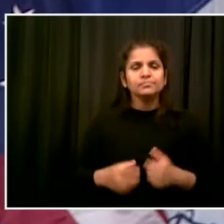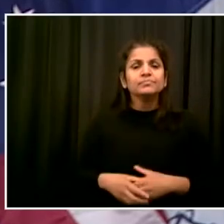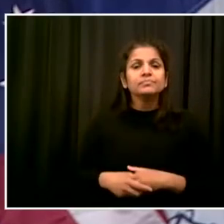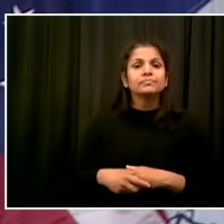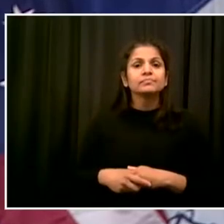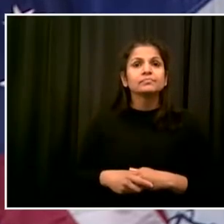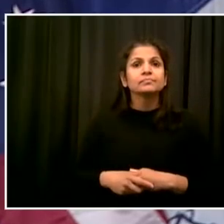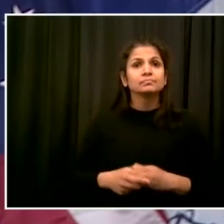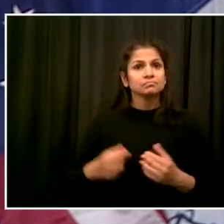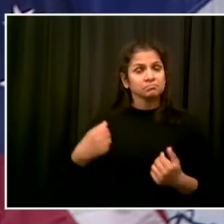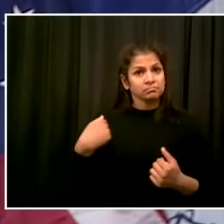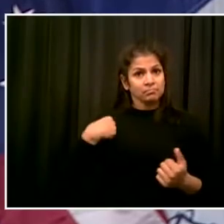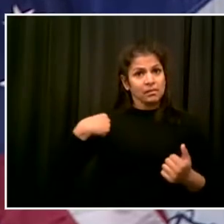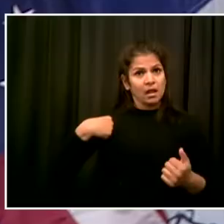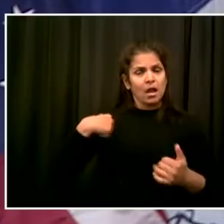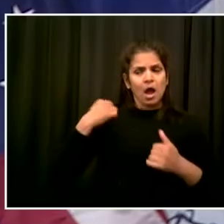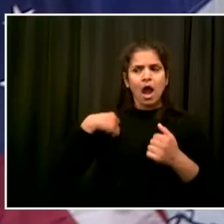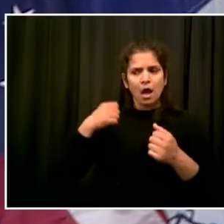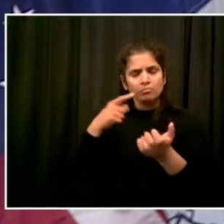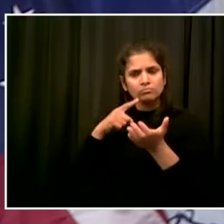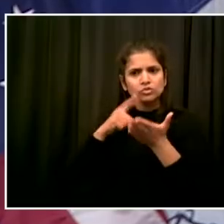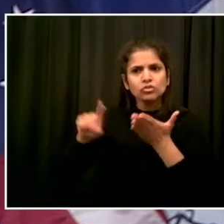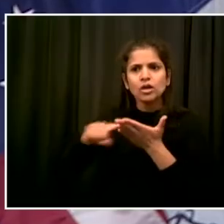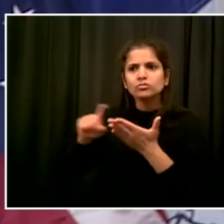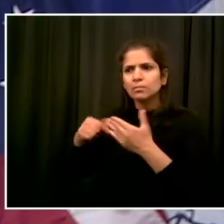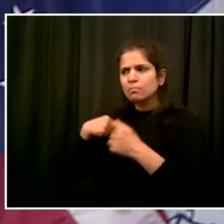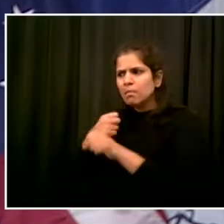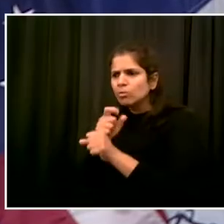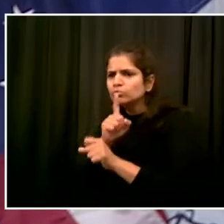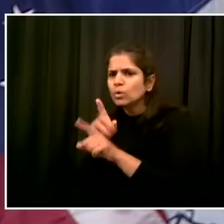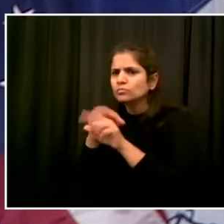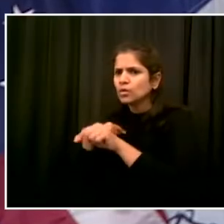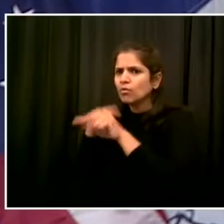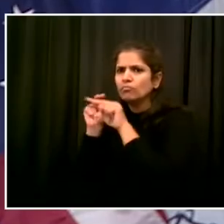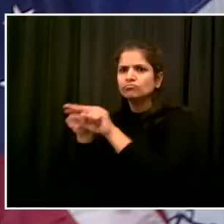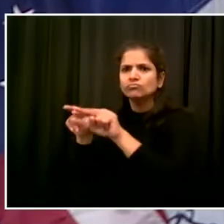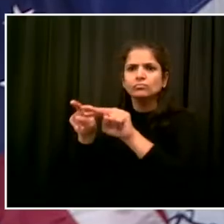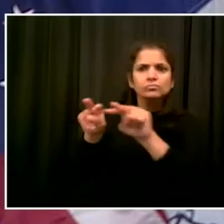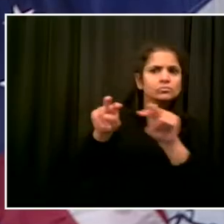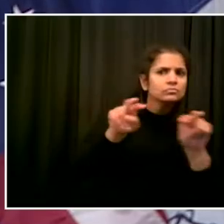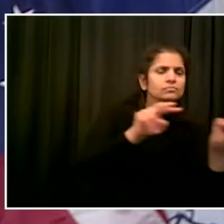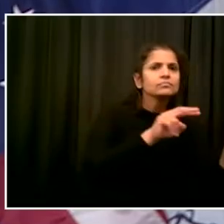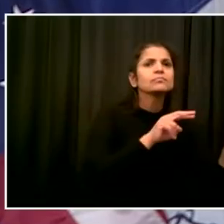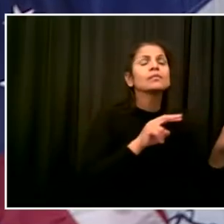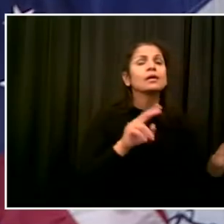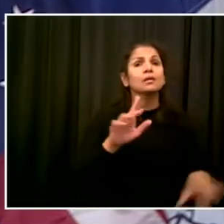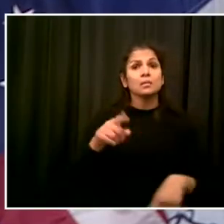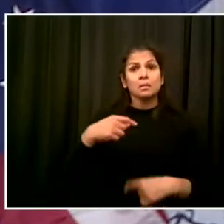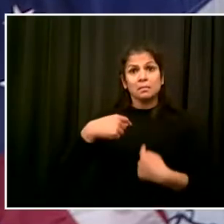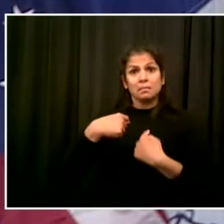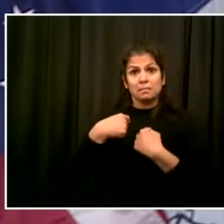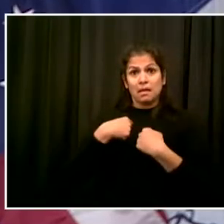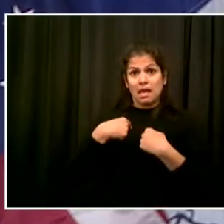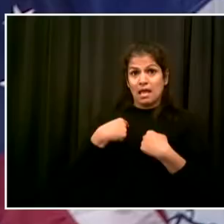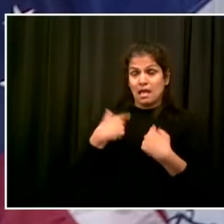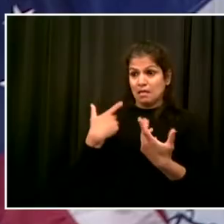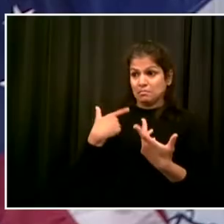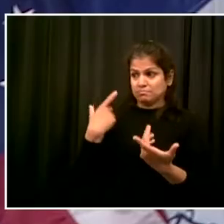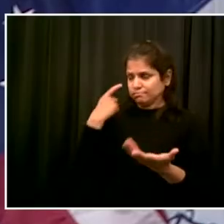WILL WORK AND HOW THE PLAN IS